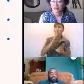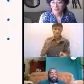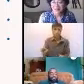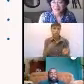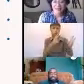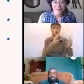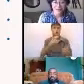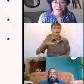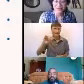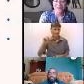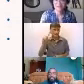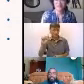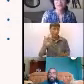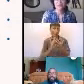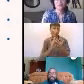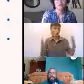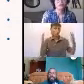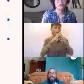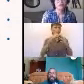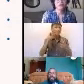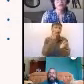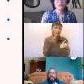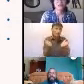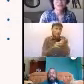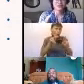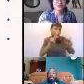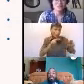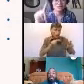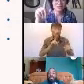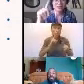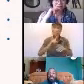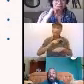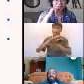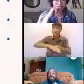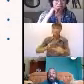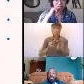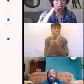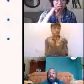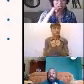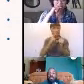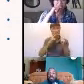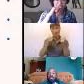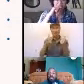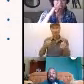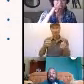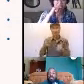Thank you. Also if you, just go back to the question that you're asking, Patti, about